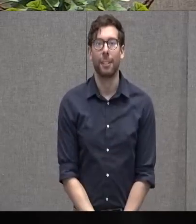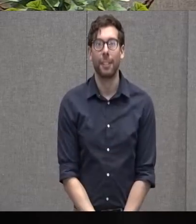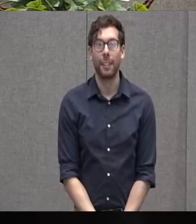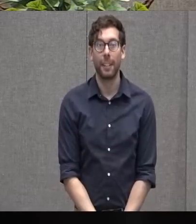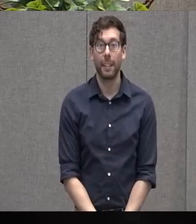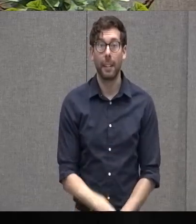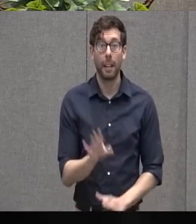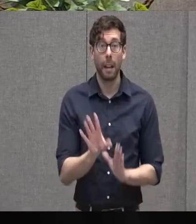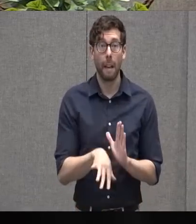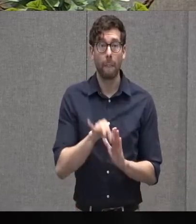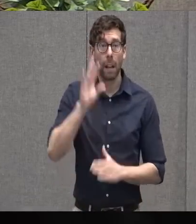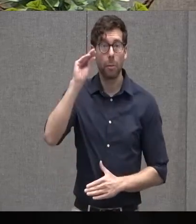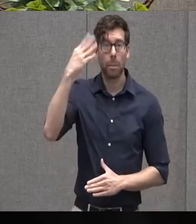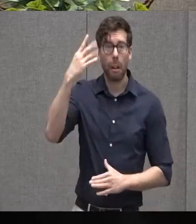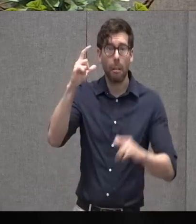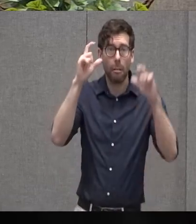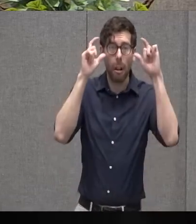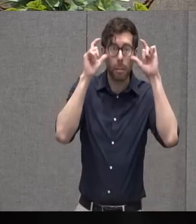I grabbed some sunglasses.